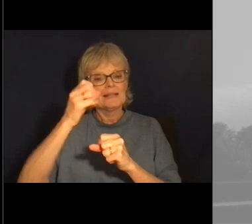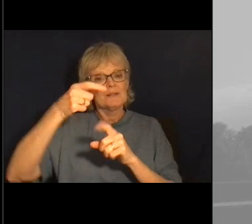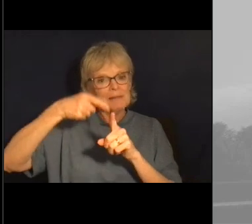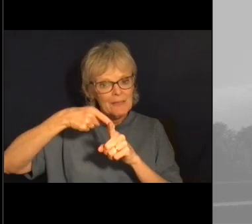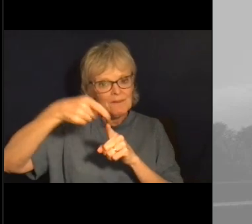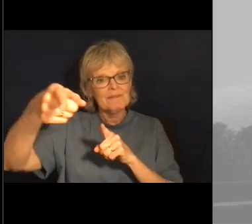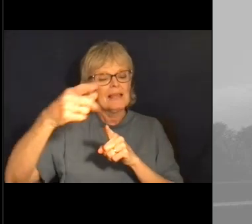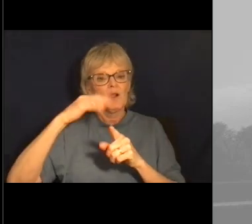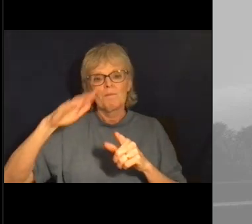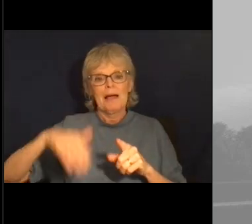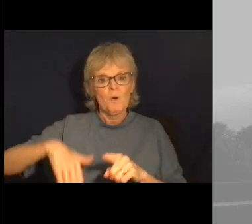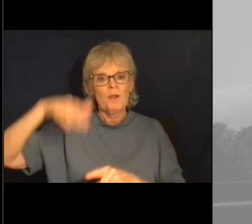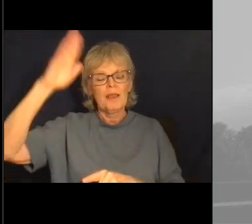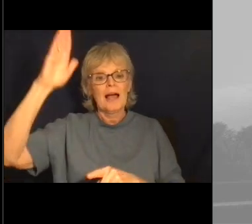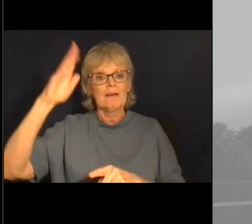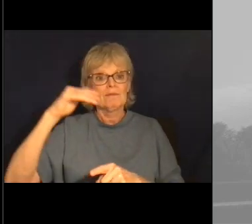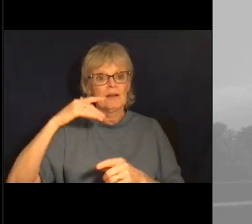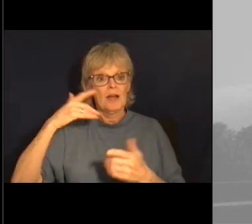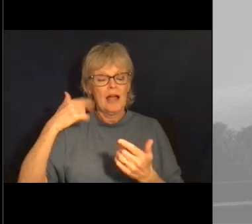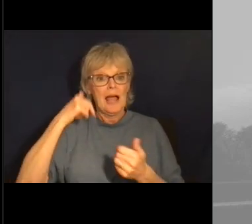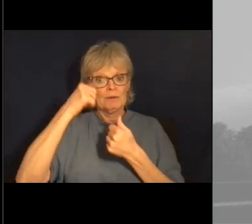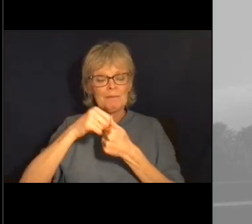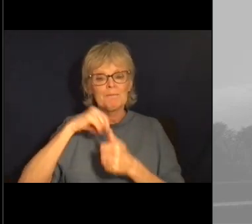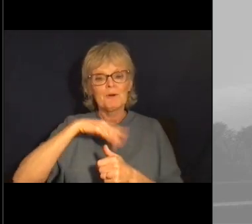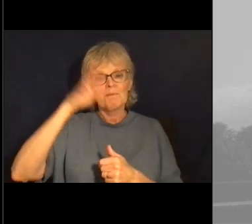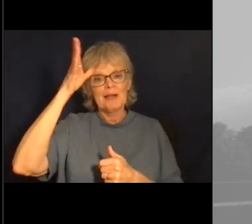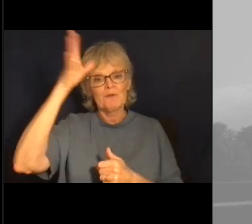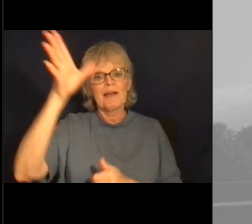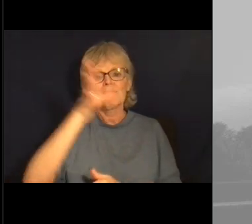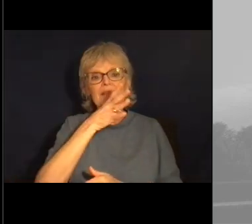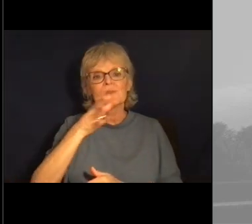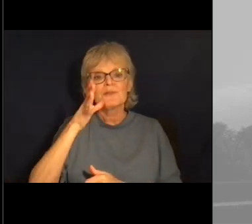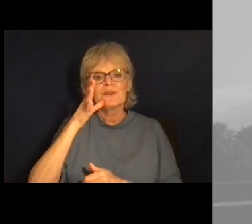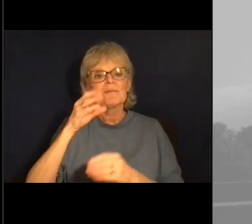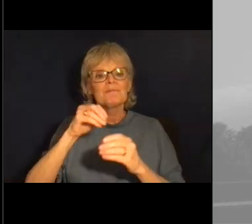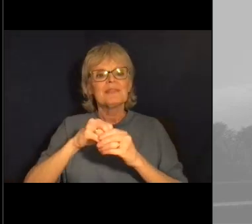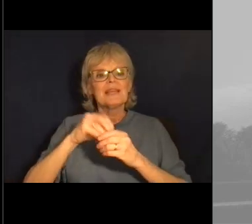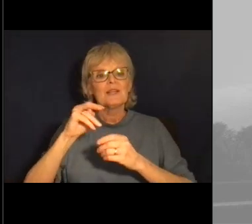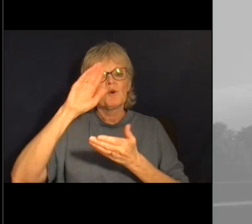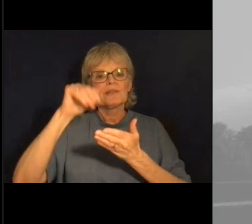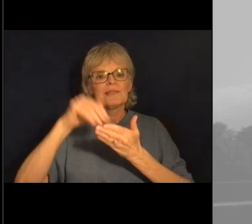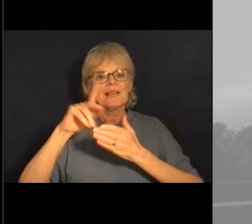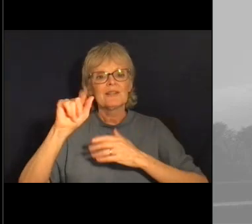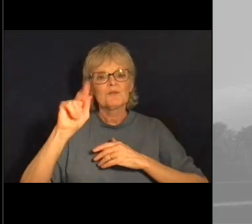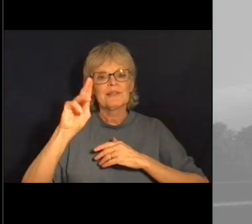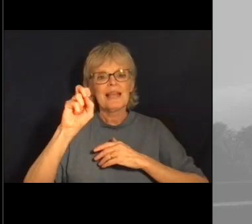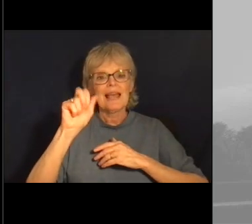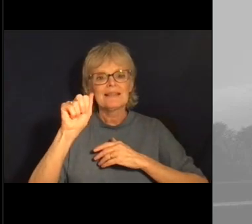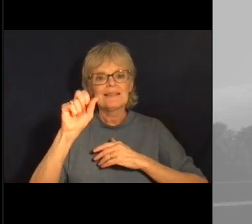My earliest memory was actually on my grandfather's farm up in north central Kansas. He grew a lot of crops and one of those was wheat.